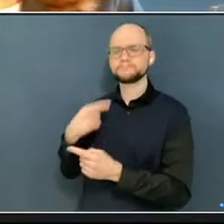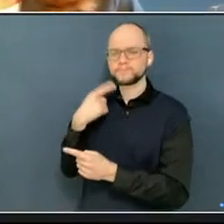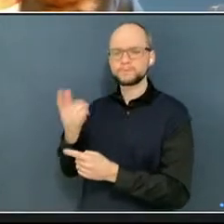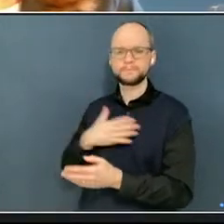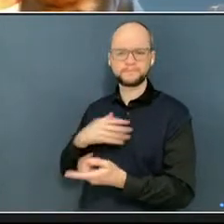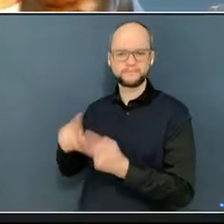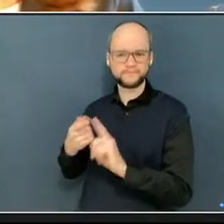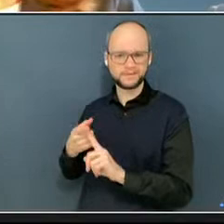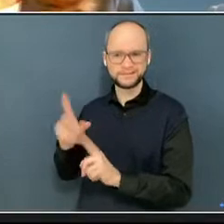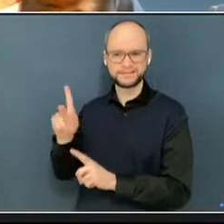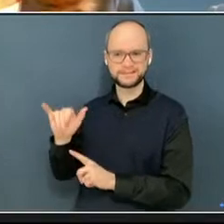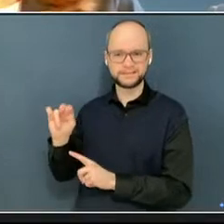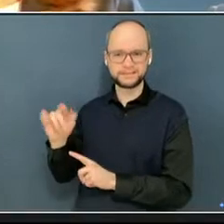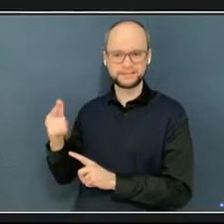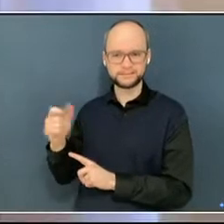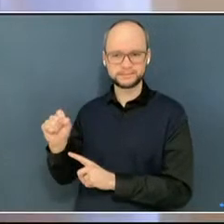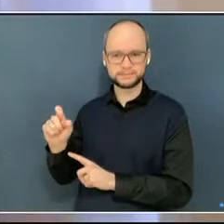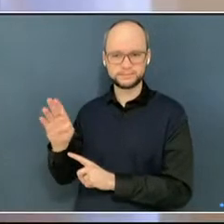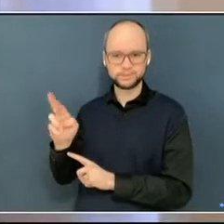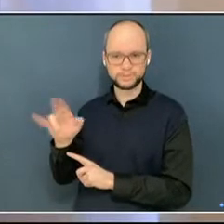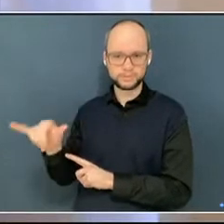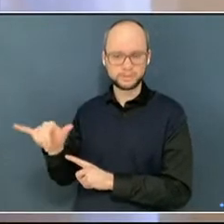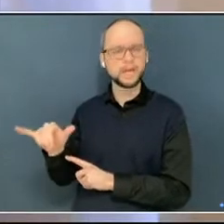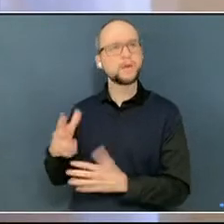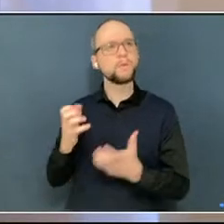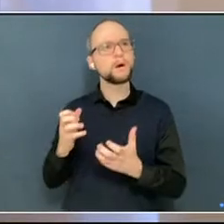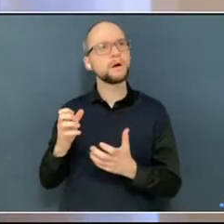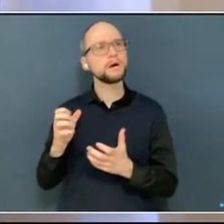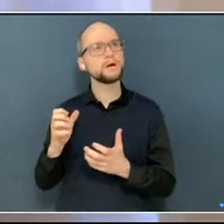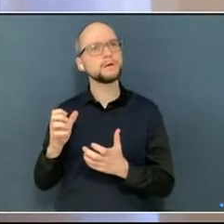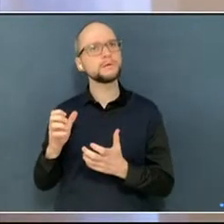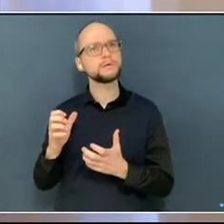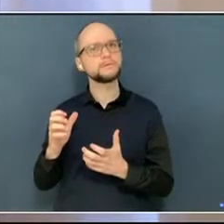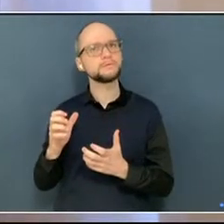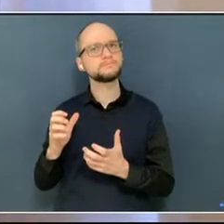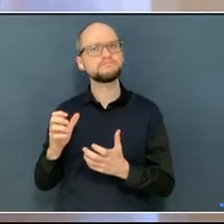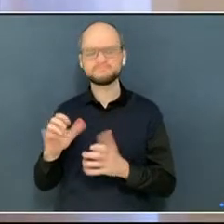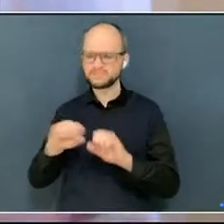happy and advance the condition of society.